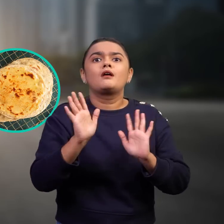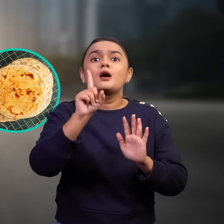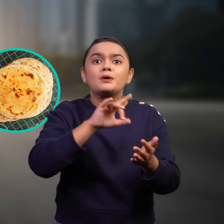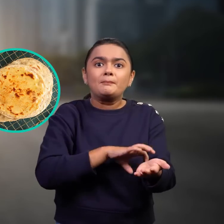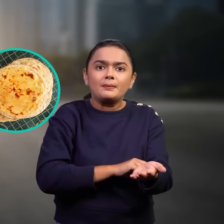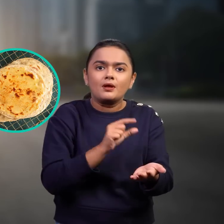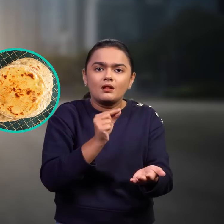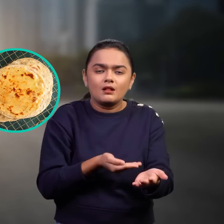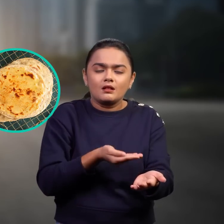and your blood pressure will stabilize.